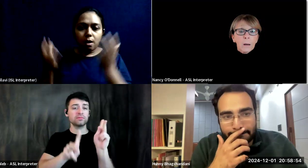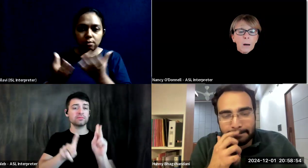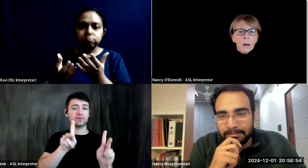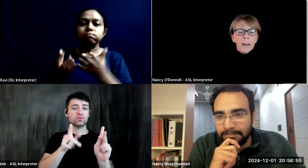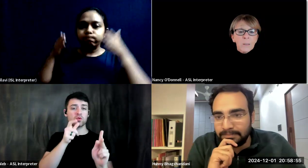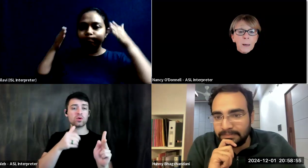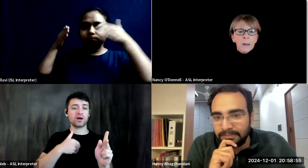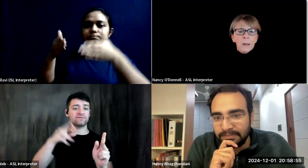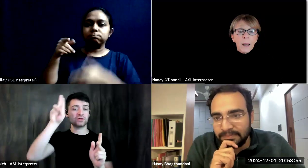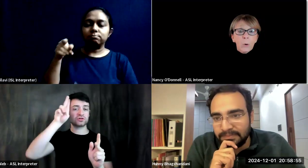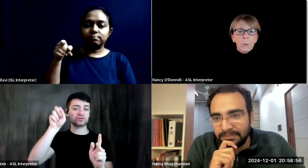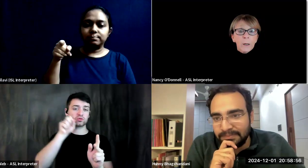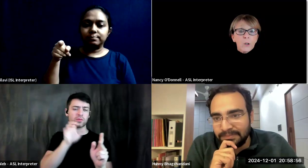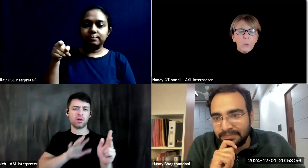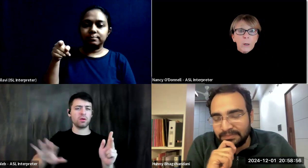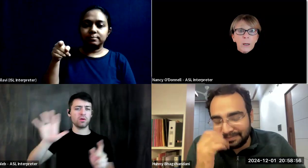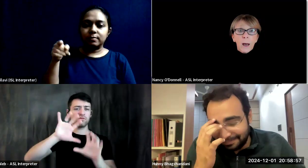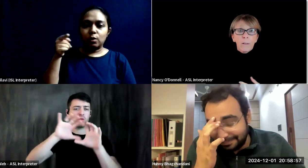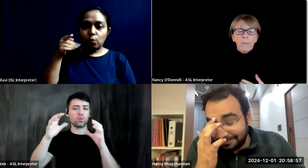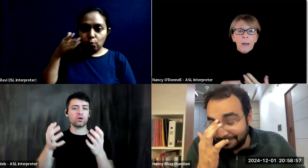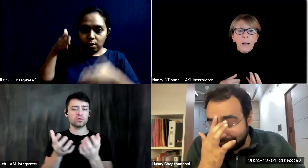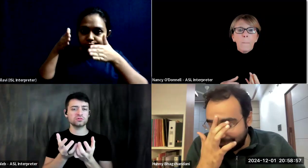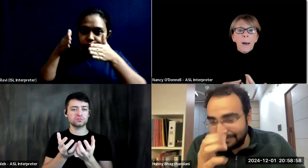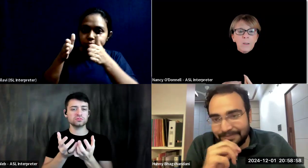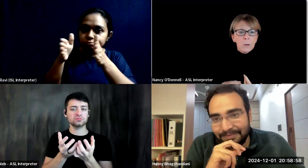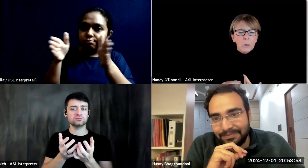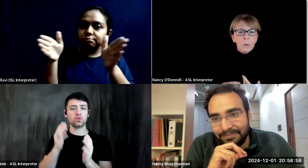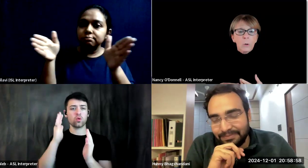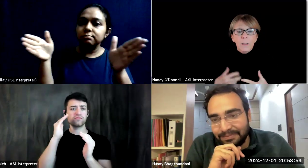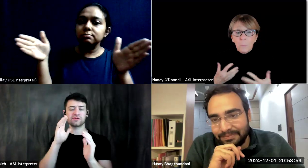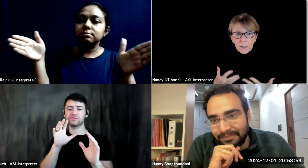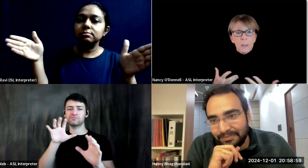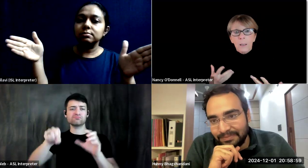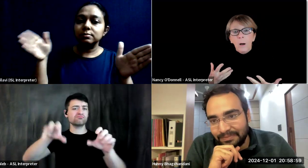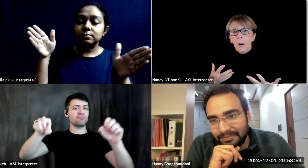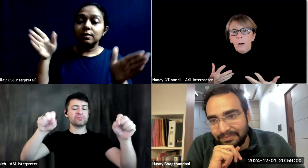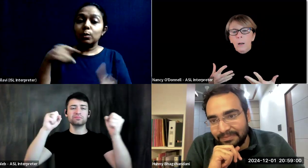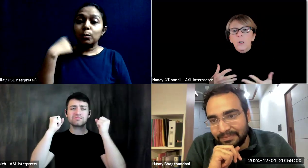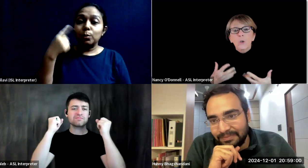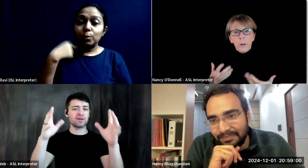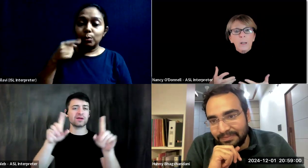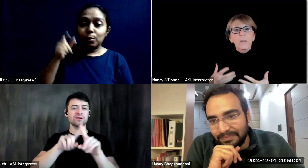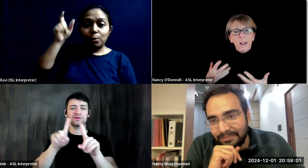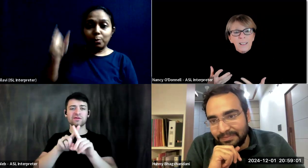And in expanding our reach, we have an ambassador who is basically our